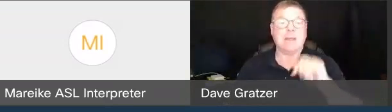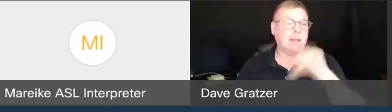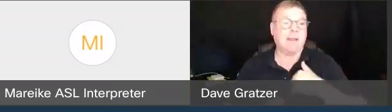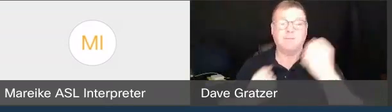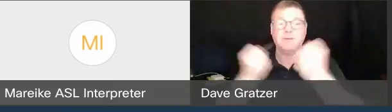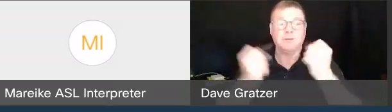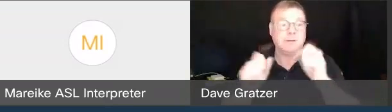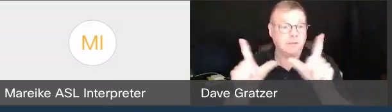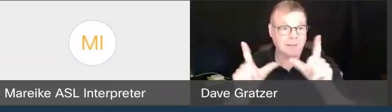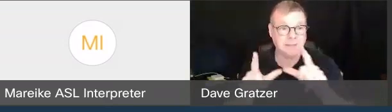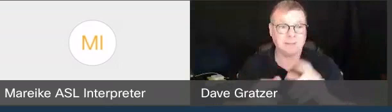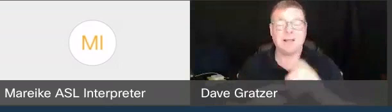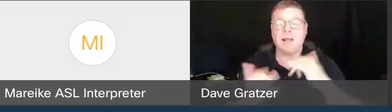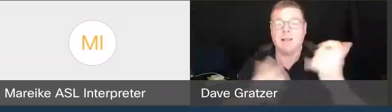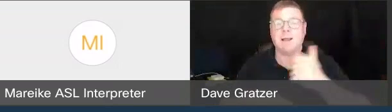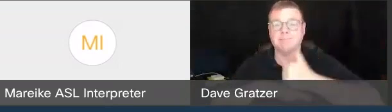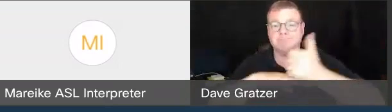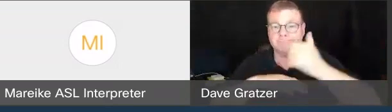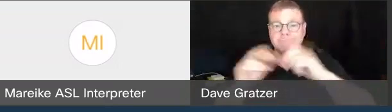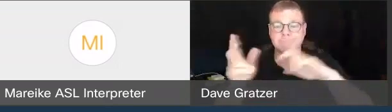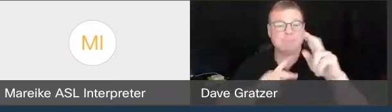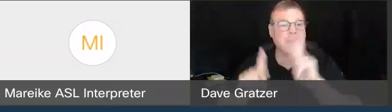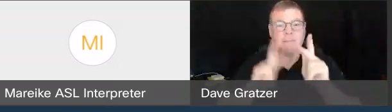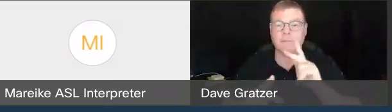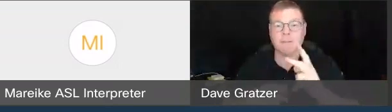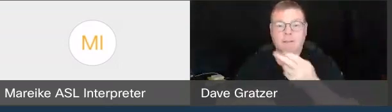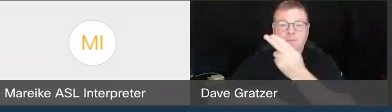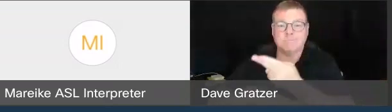and then lots of transients, as we all know, people couch surfing or were homeless